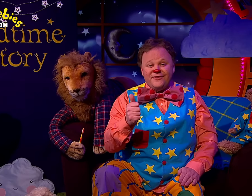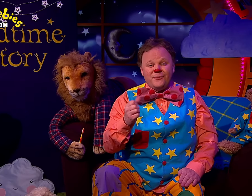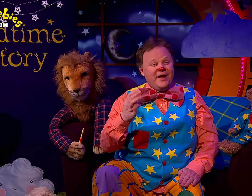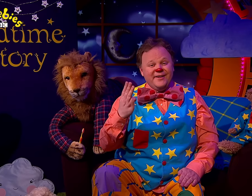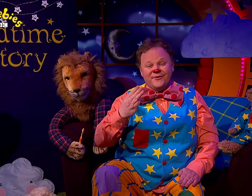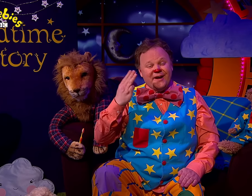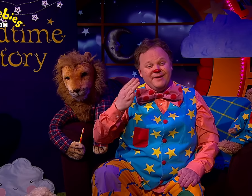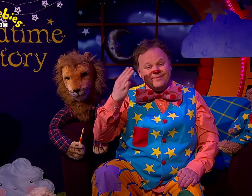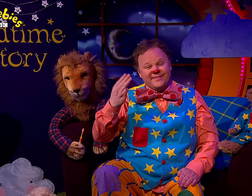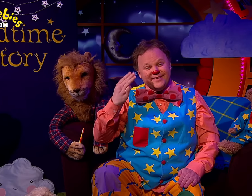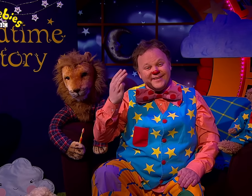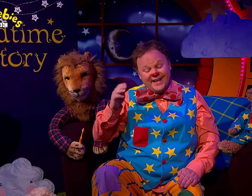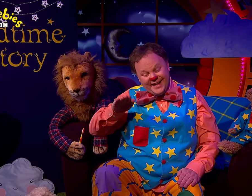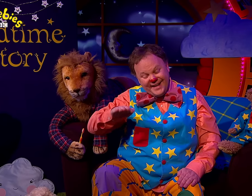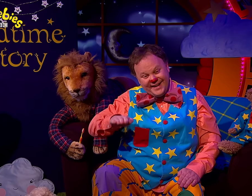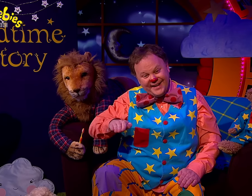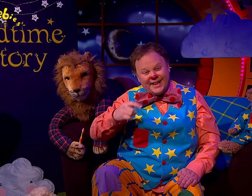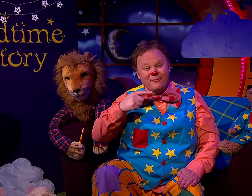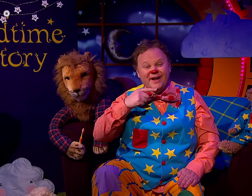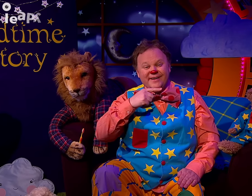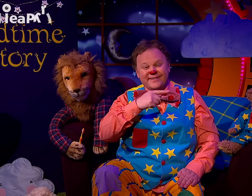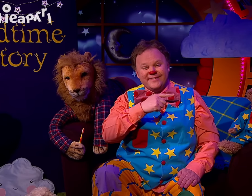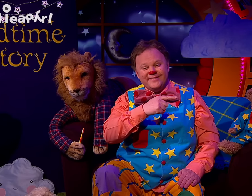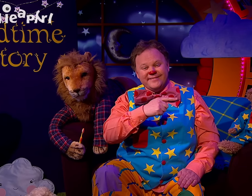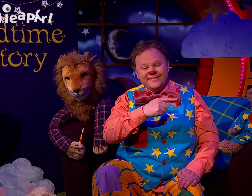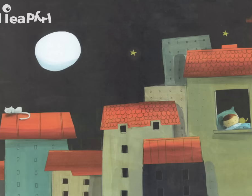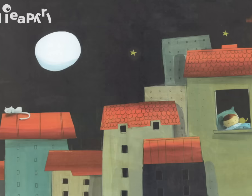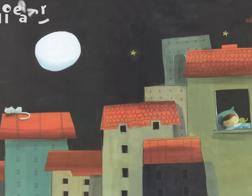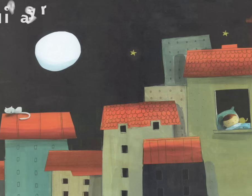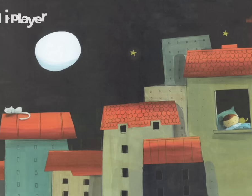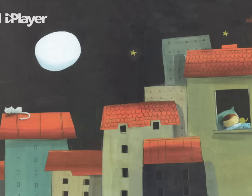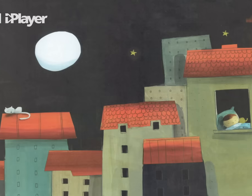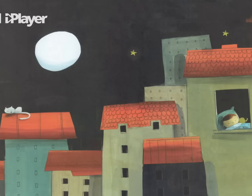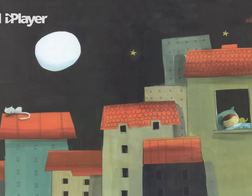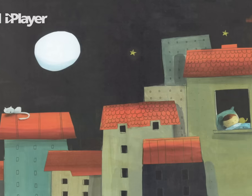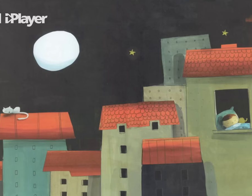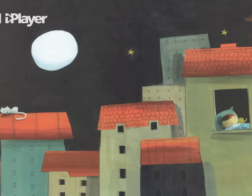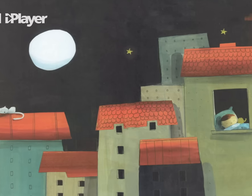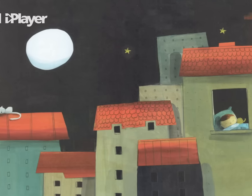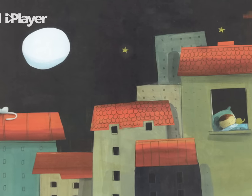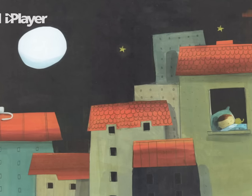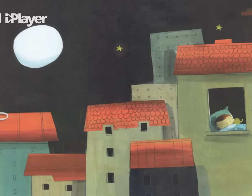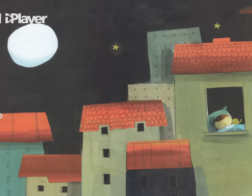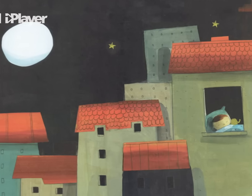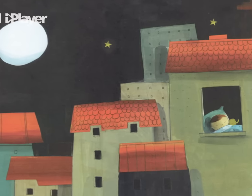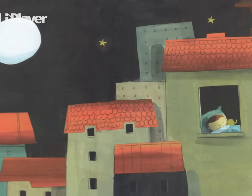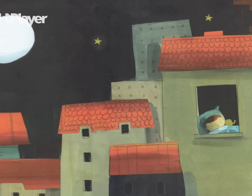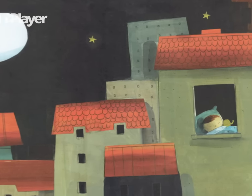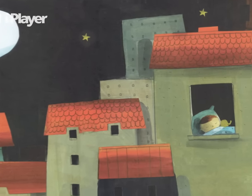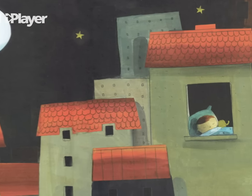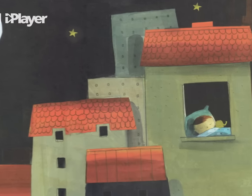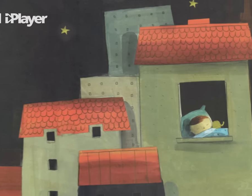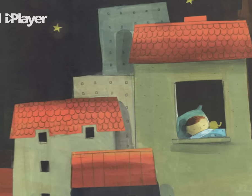sweet dreams little one